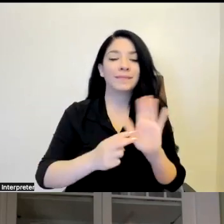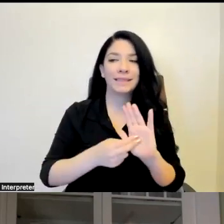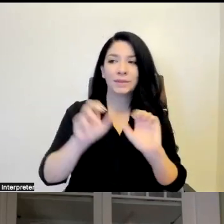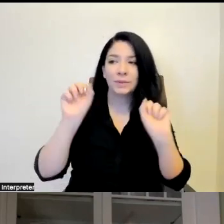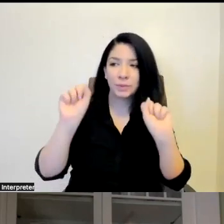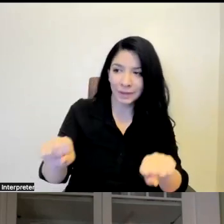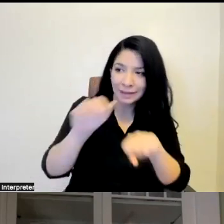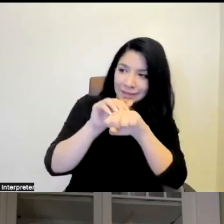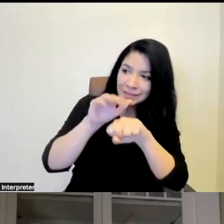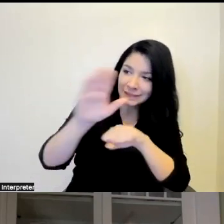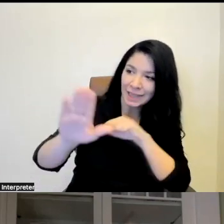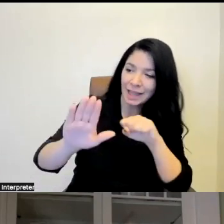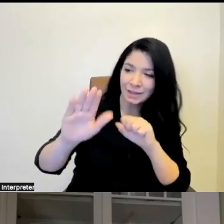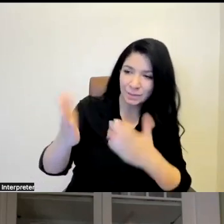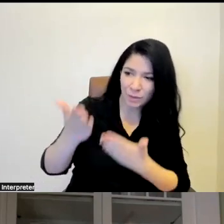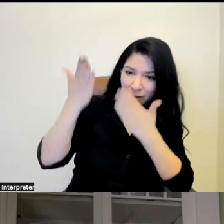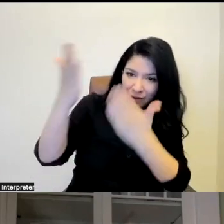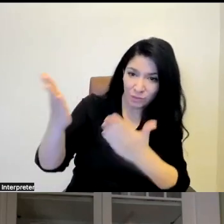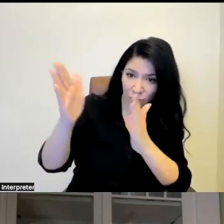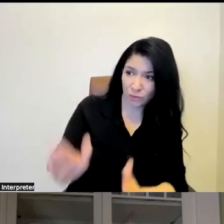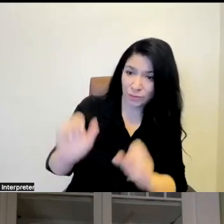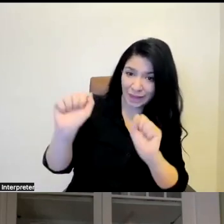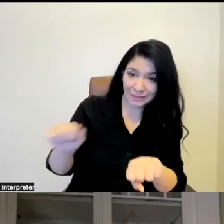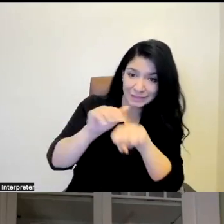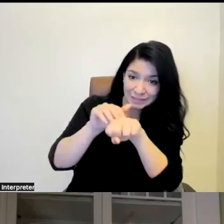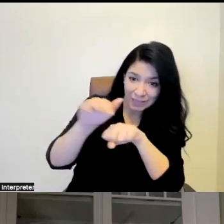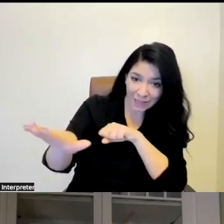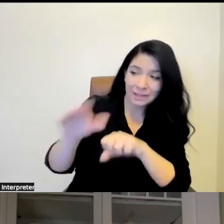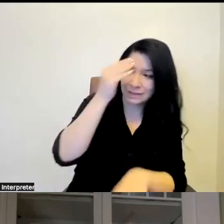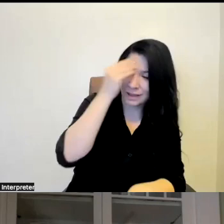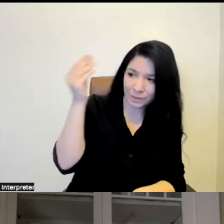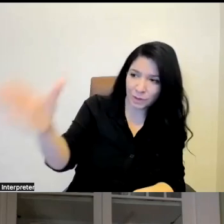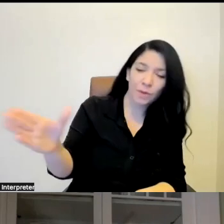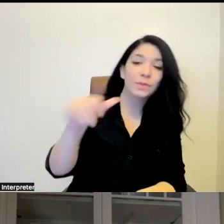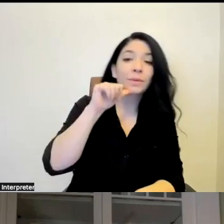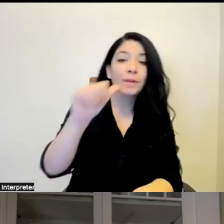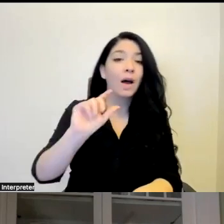healthcare provider to so that they are not just feeling like they are hearing it from you. And